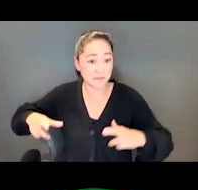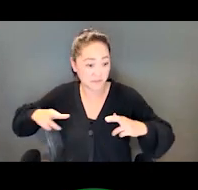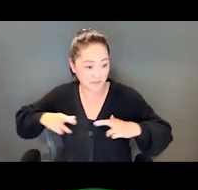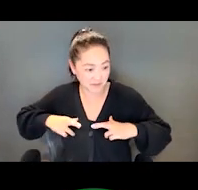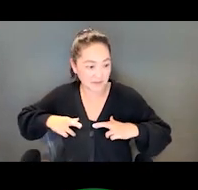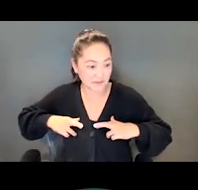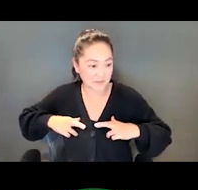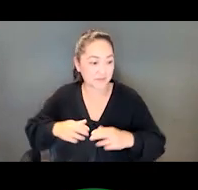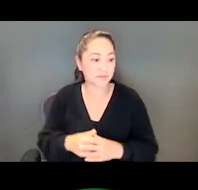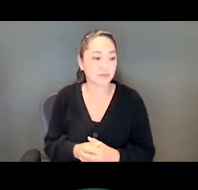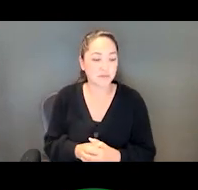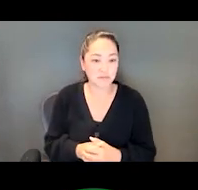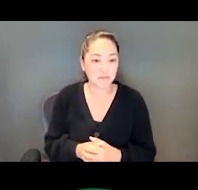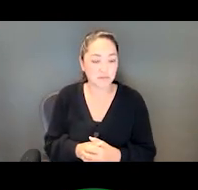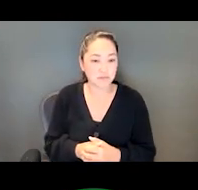up the good work that he did.